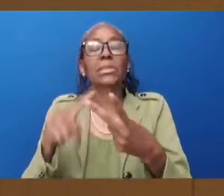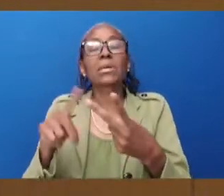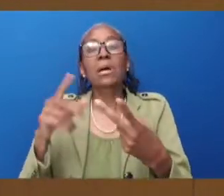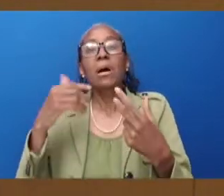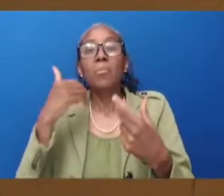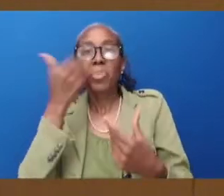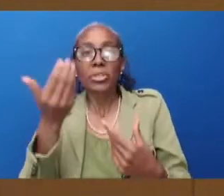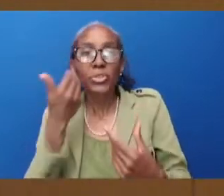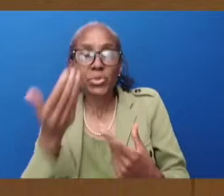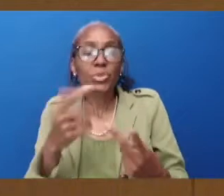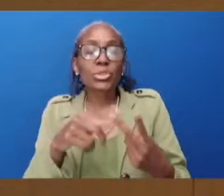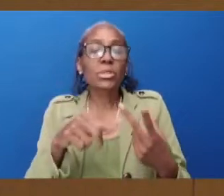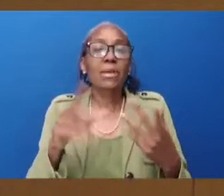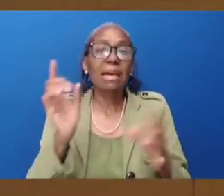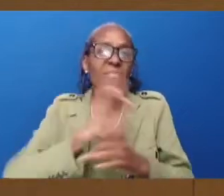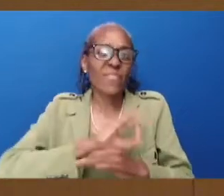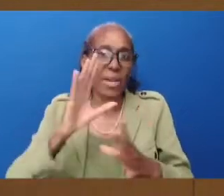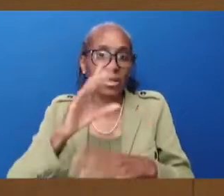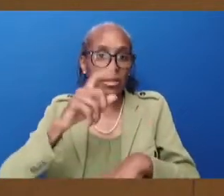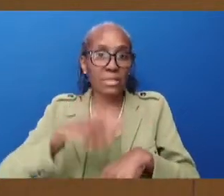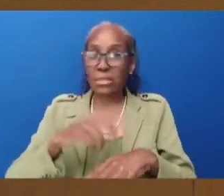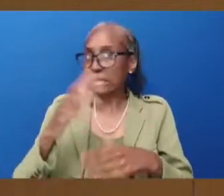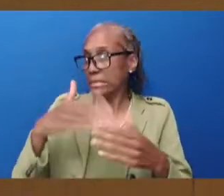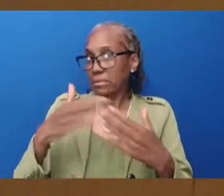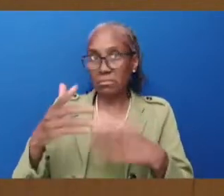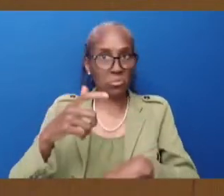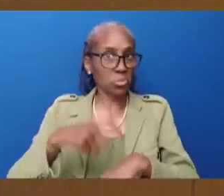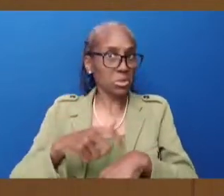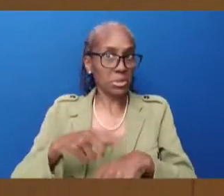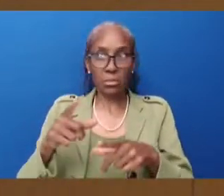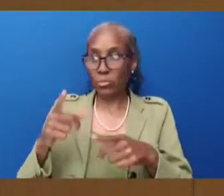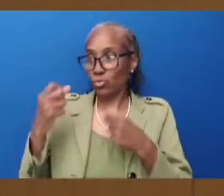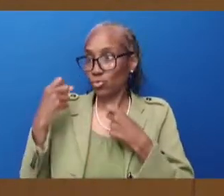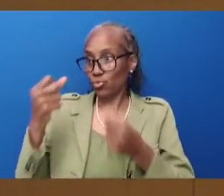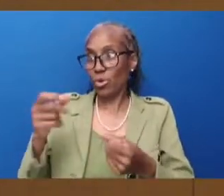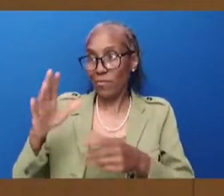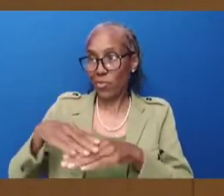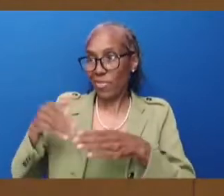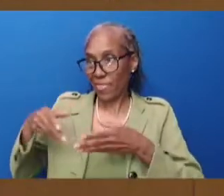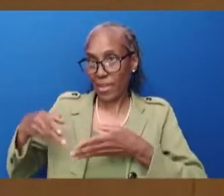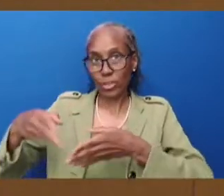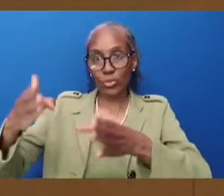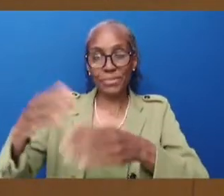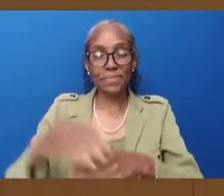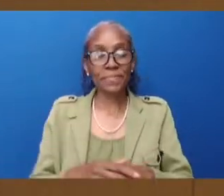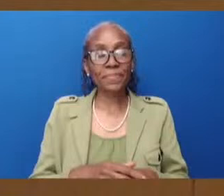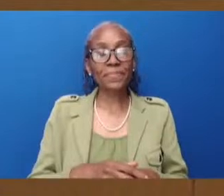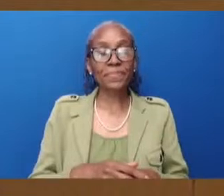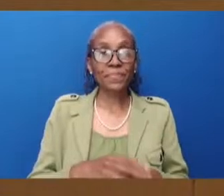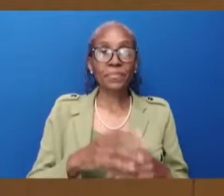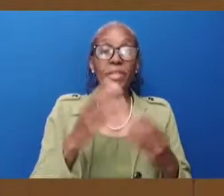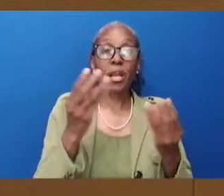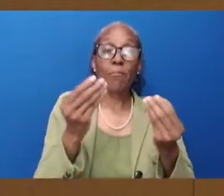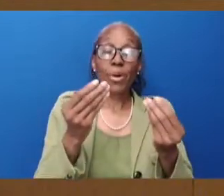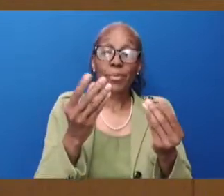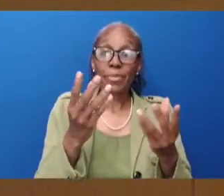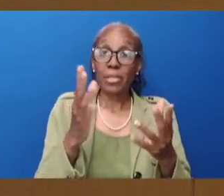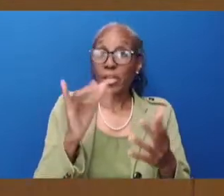CORRIDORS, PLAGUED BY DRUG ACTIVITY, PROSTITUTION, AND